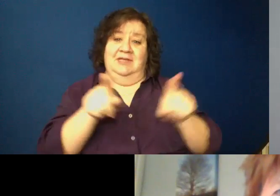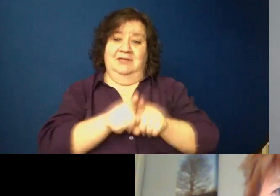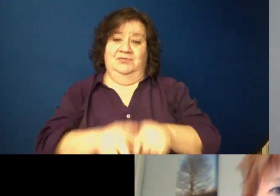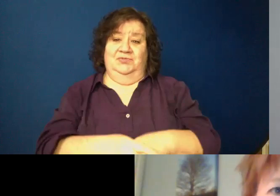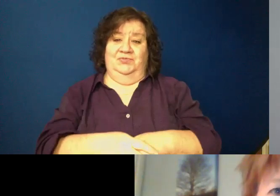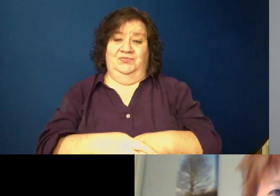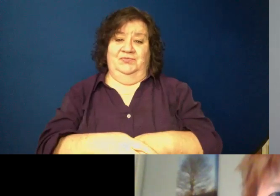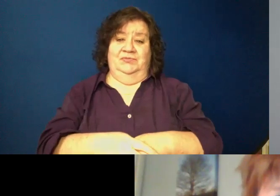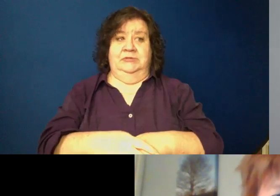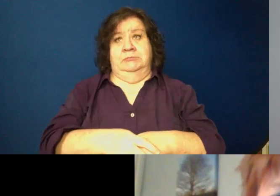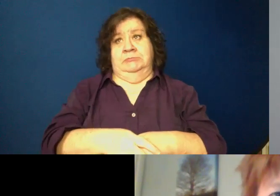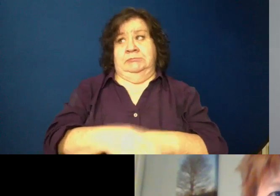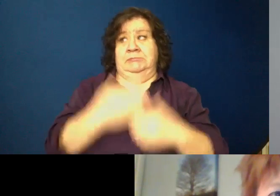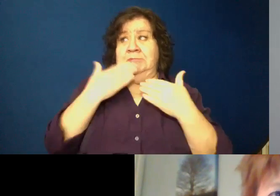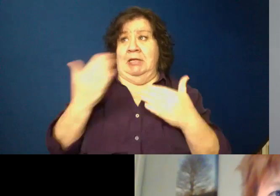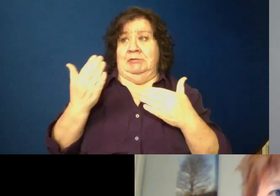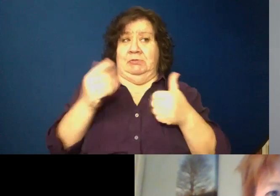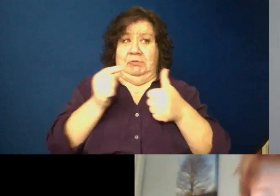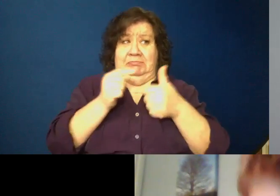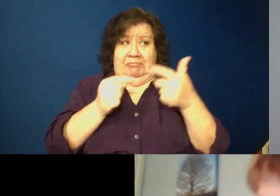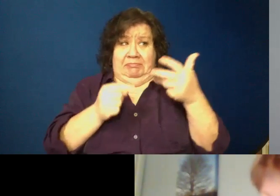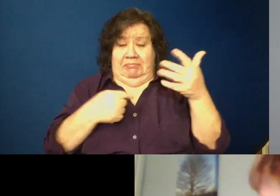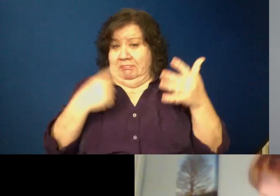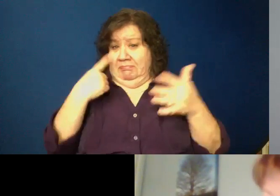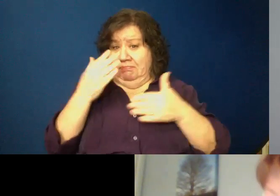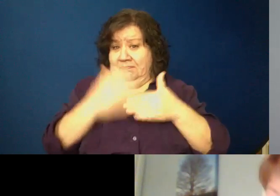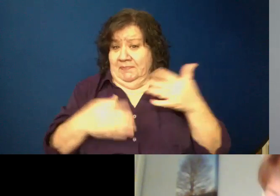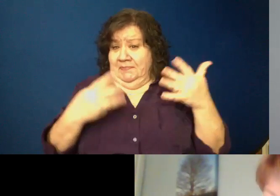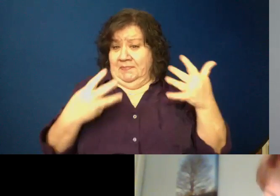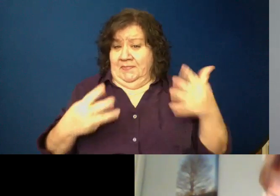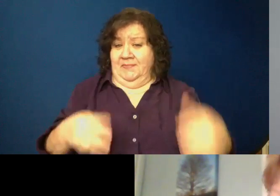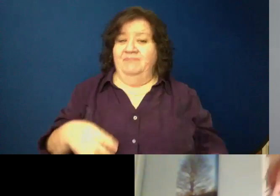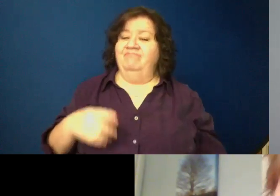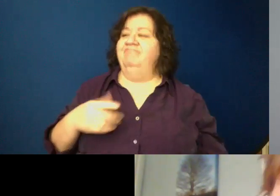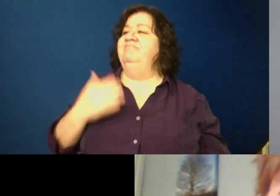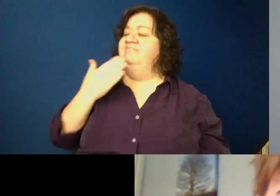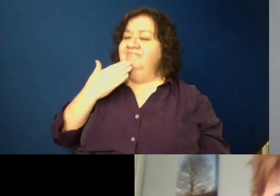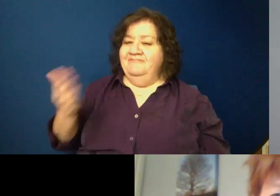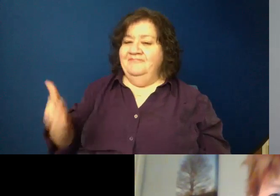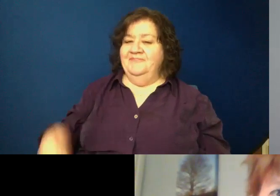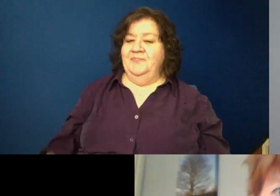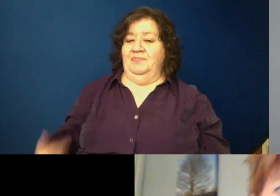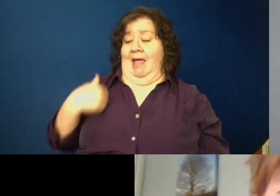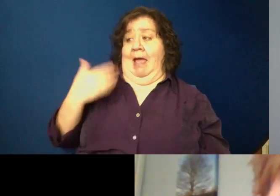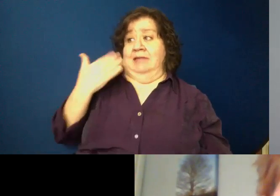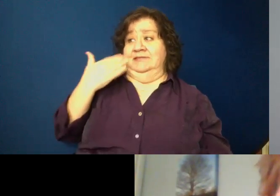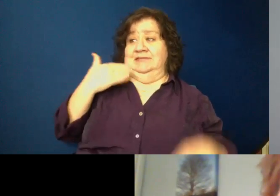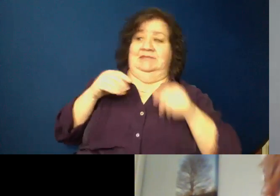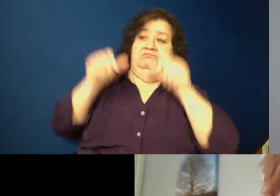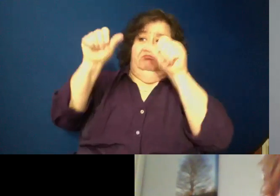and coveted 19 webpage which also has this paper just published of course the format apparently has